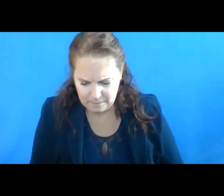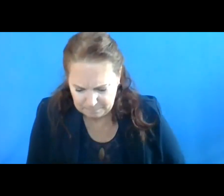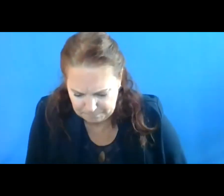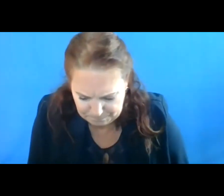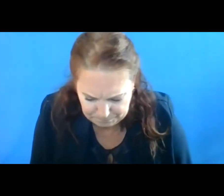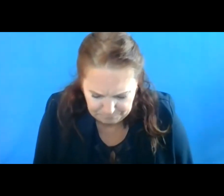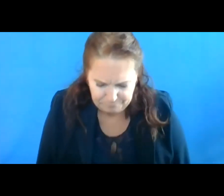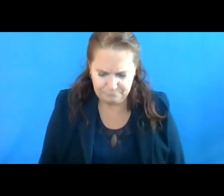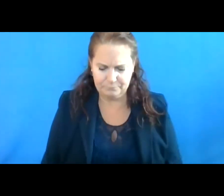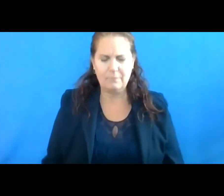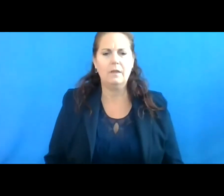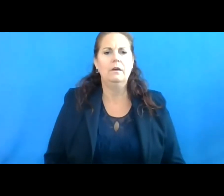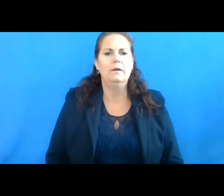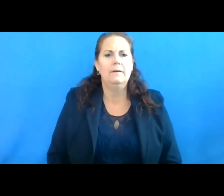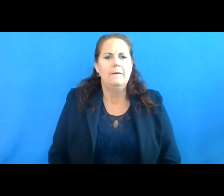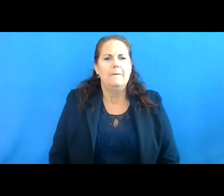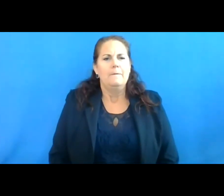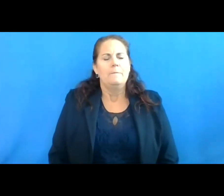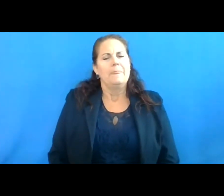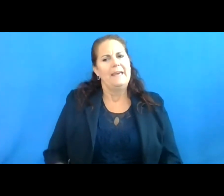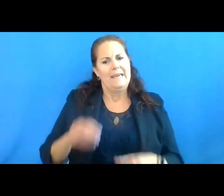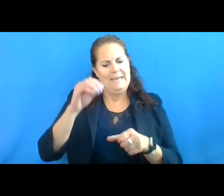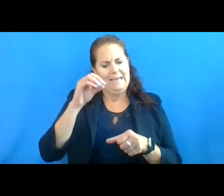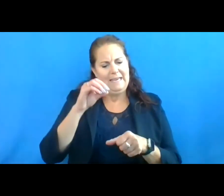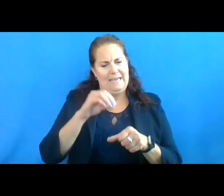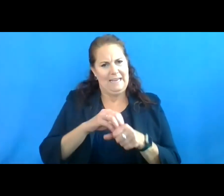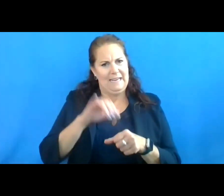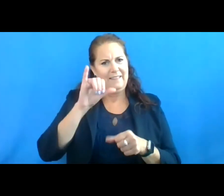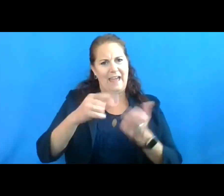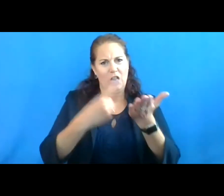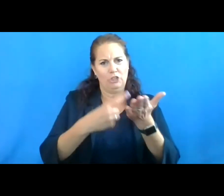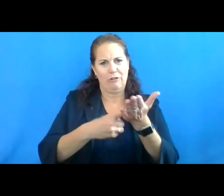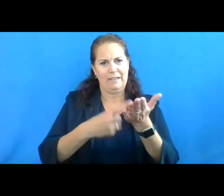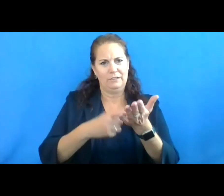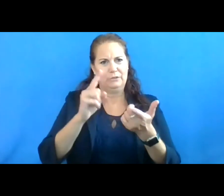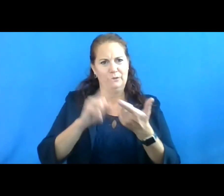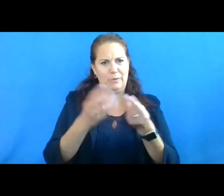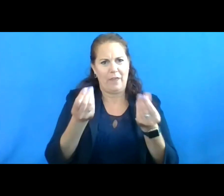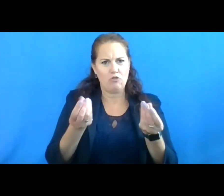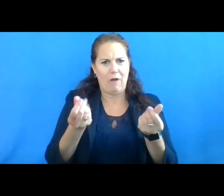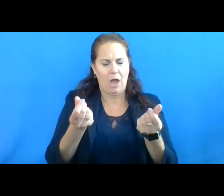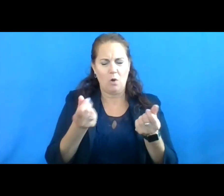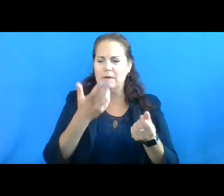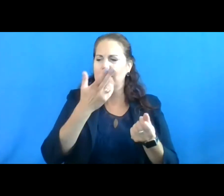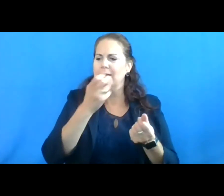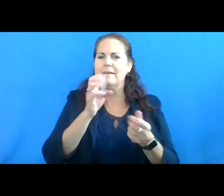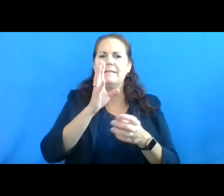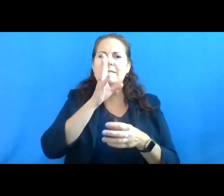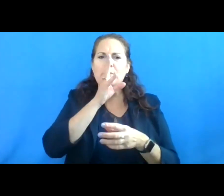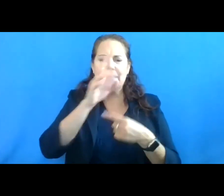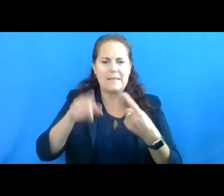So, in that address to the crown he speaks of ancestral law.